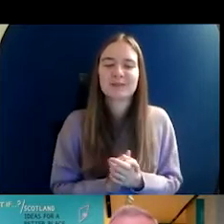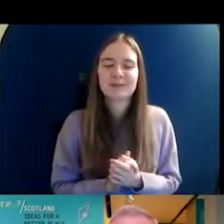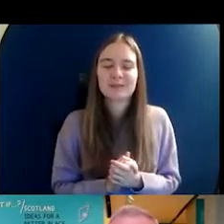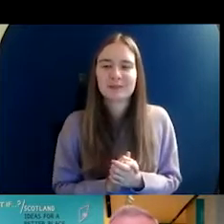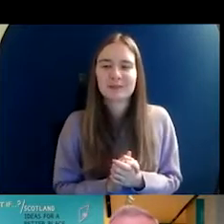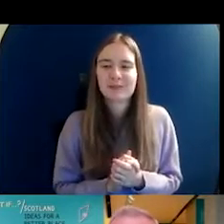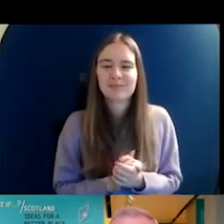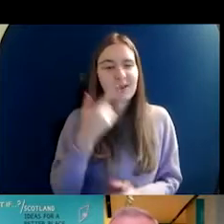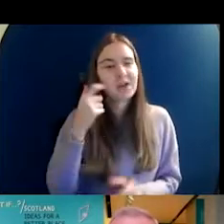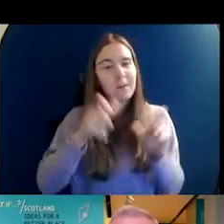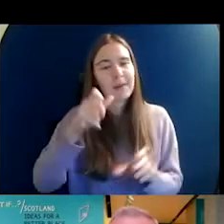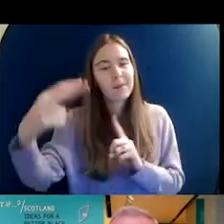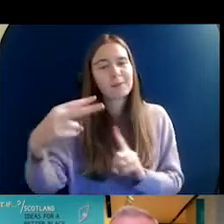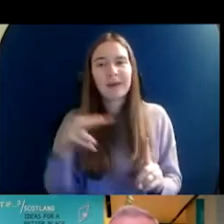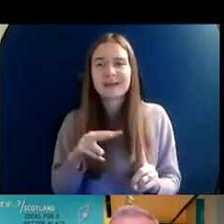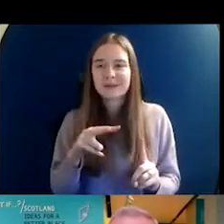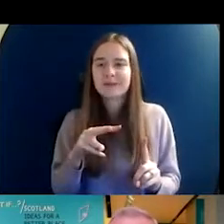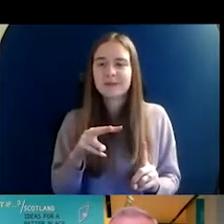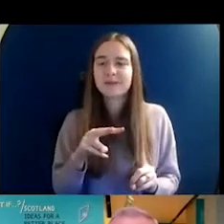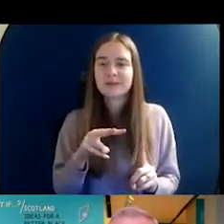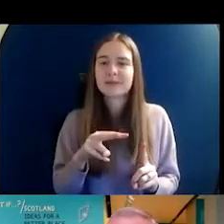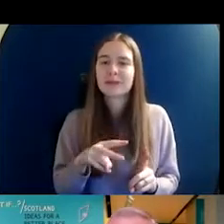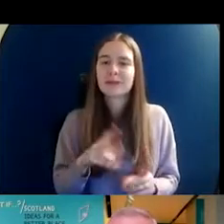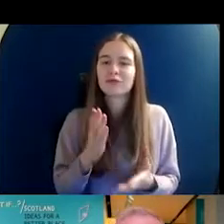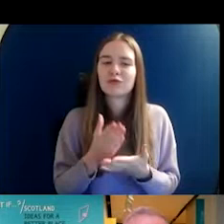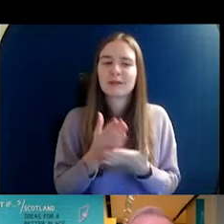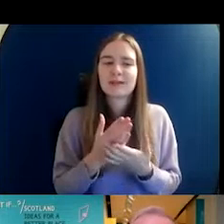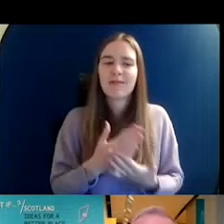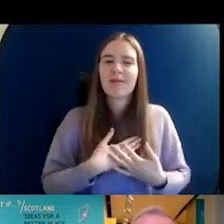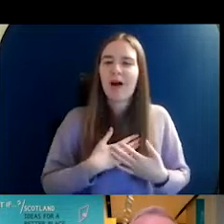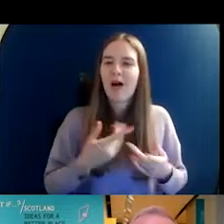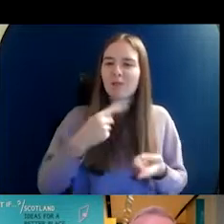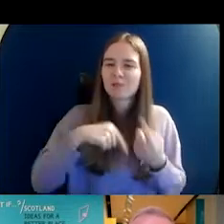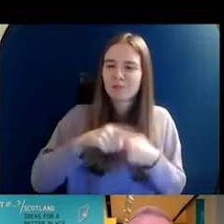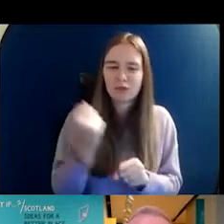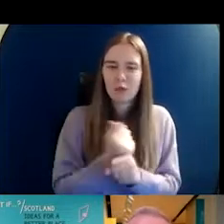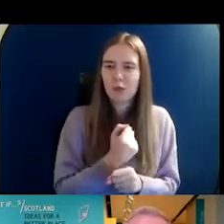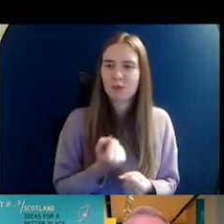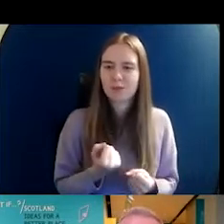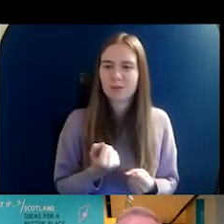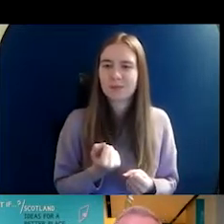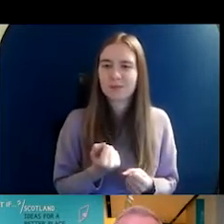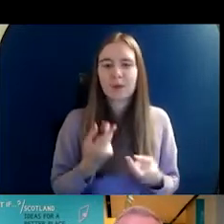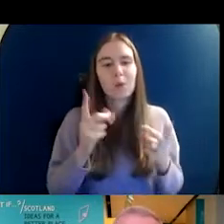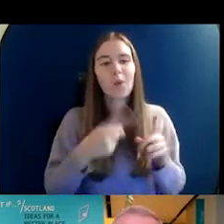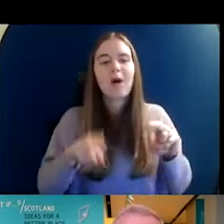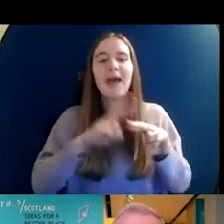of young people on their places, and just really gets to the heart of "What if's" about. Because "What if" is about engaging people